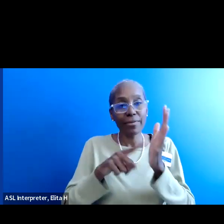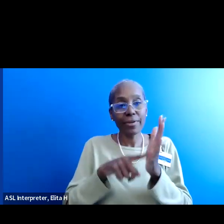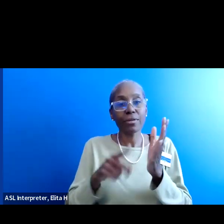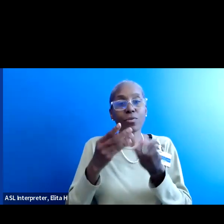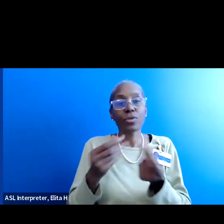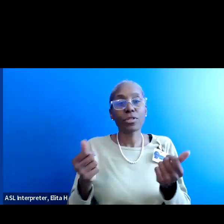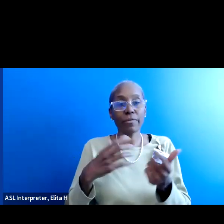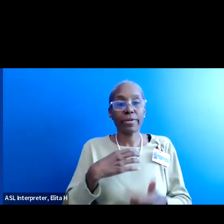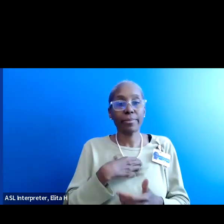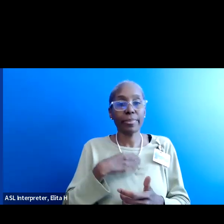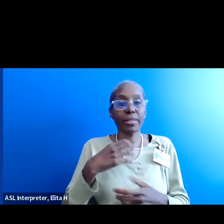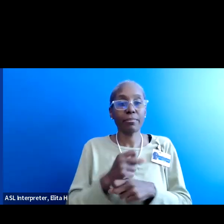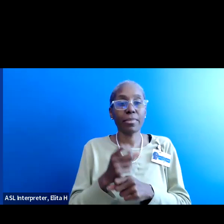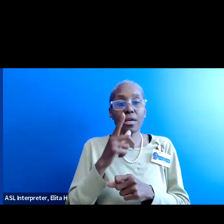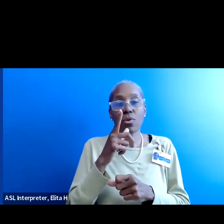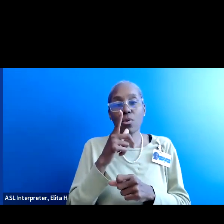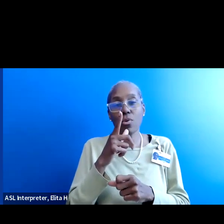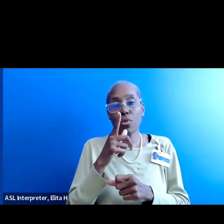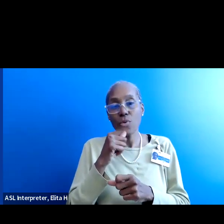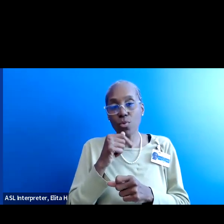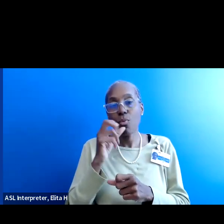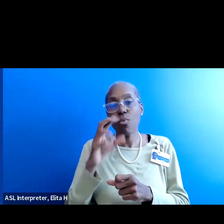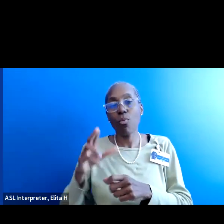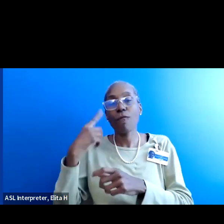and resolving complaints made by or on behalf of residents.